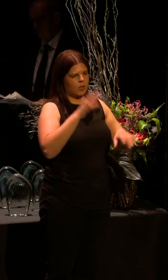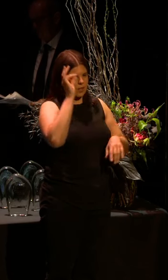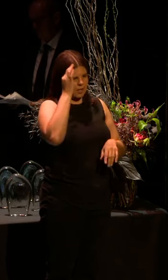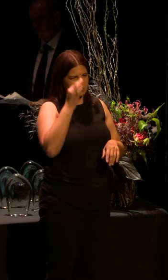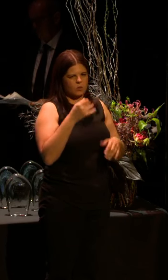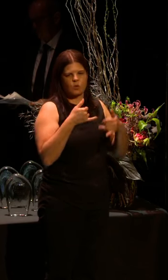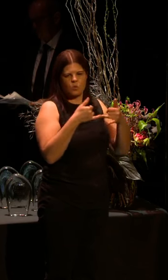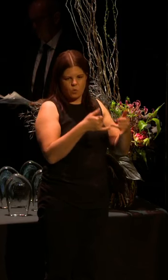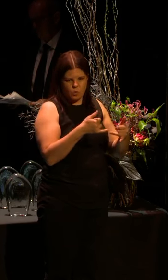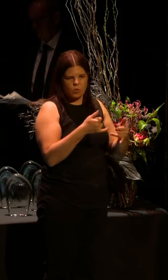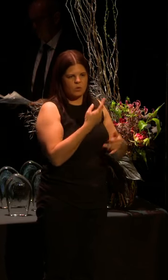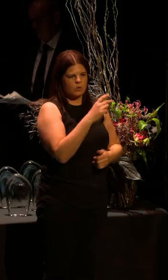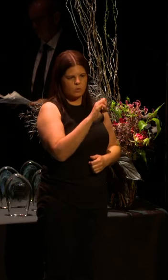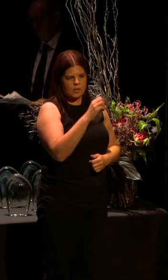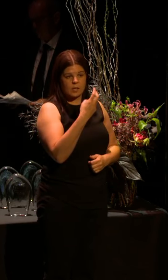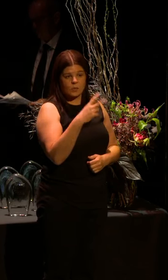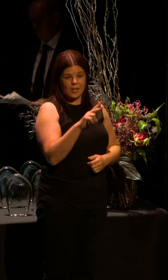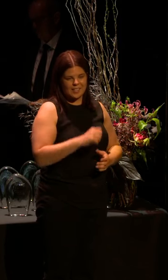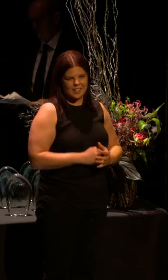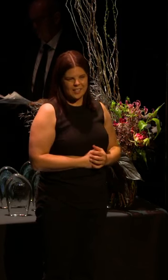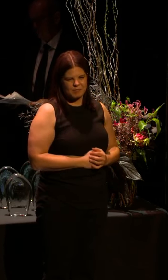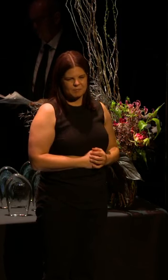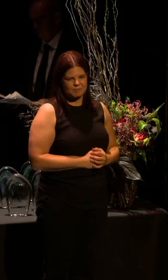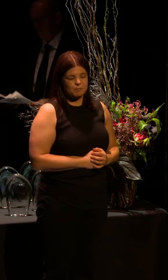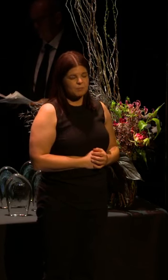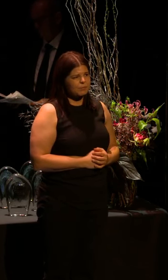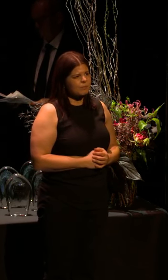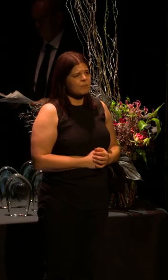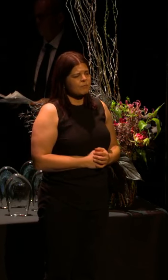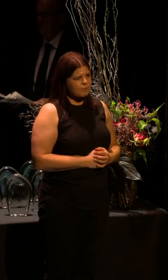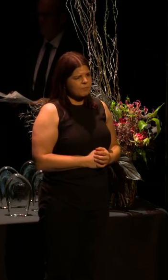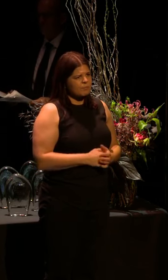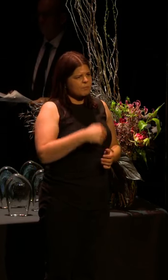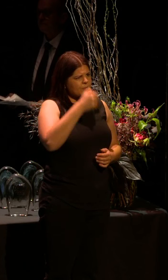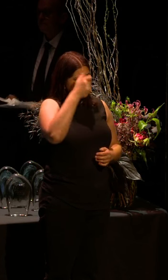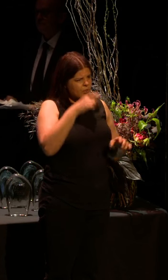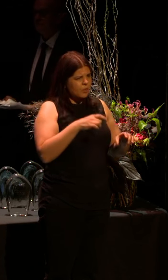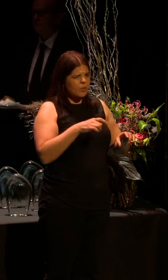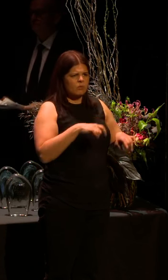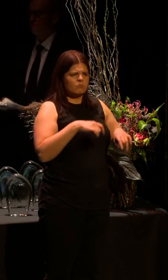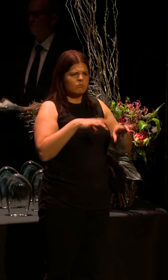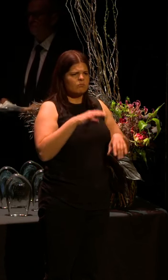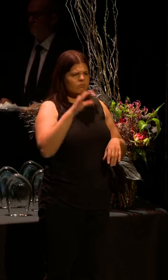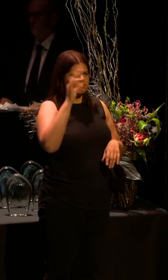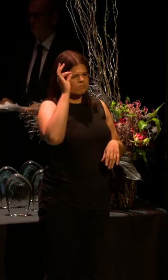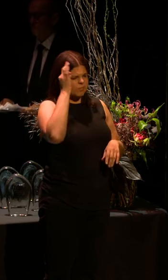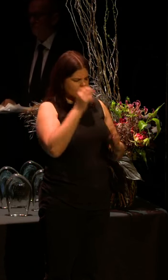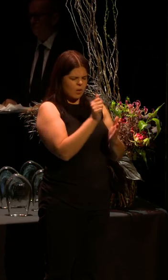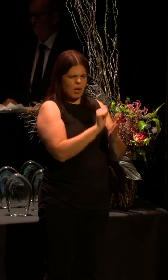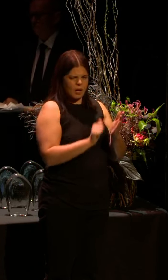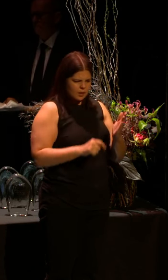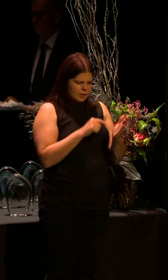You know, the council itself is rather remarkable and, indeed, it is an honour.